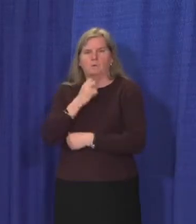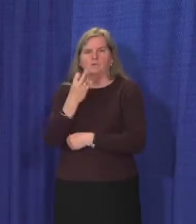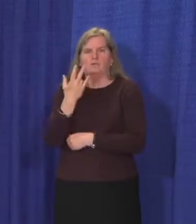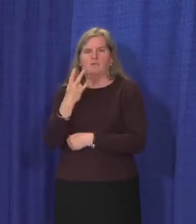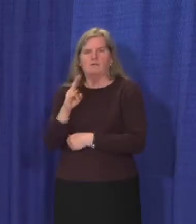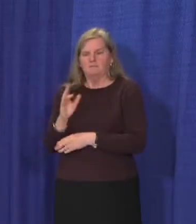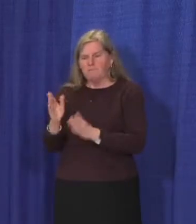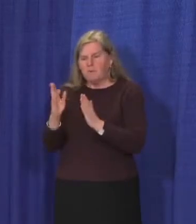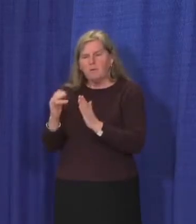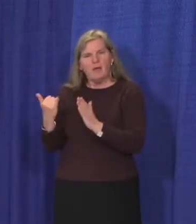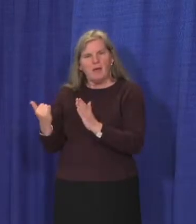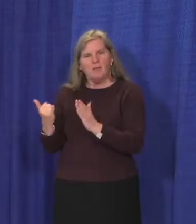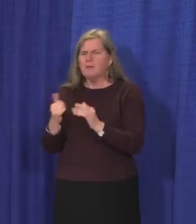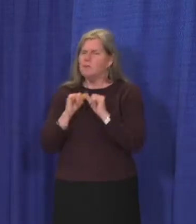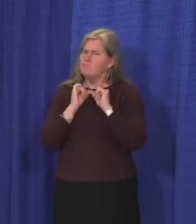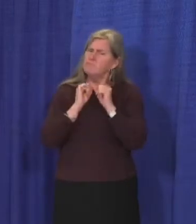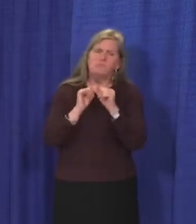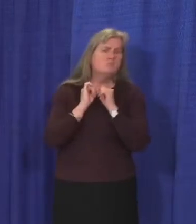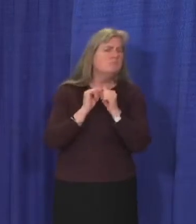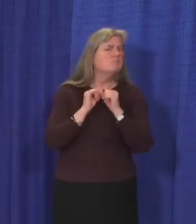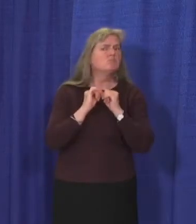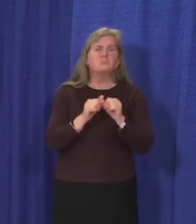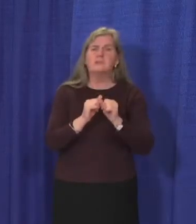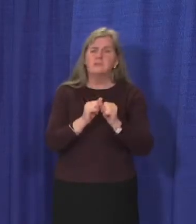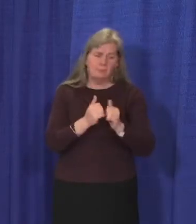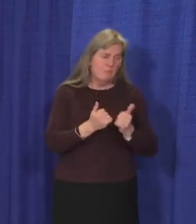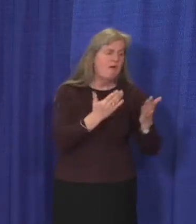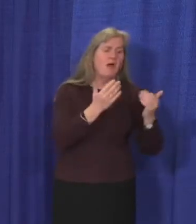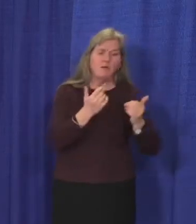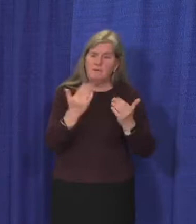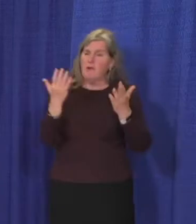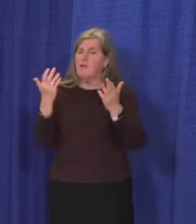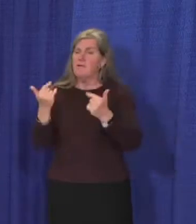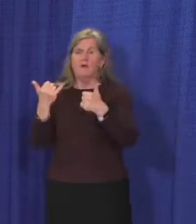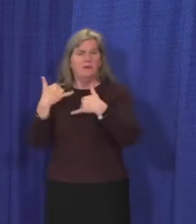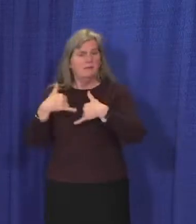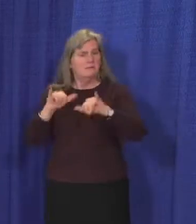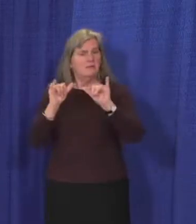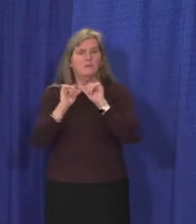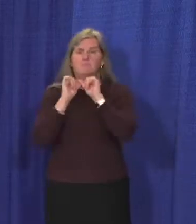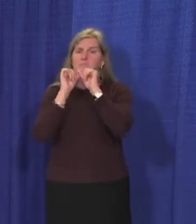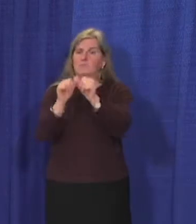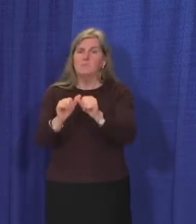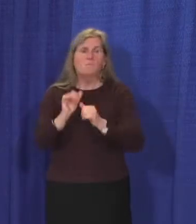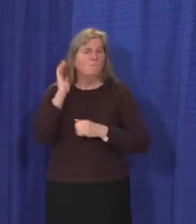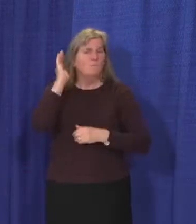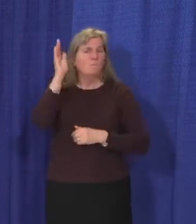out the logistics. We will continue on the successful path we started with